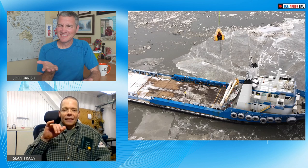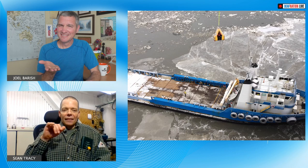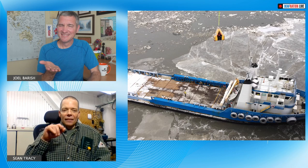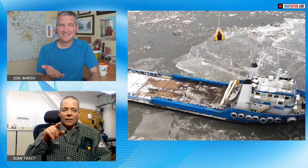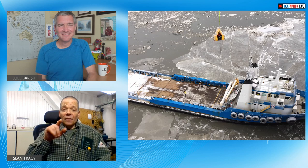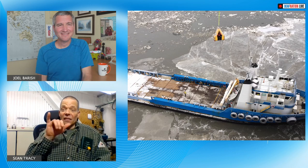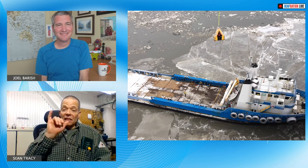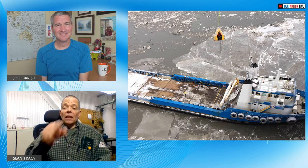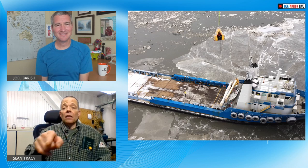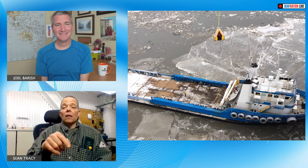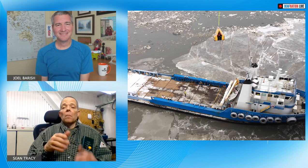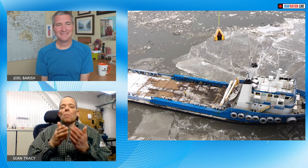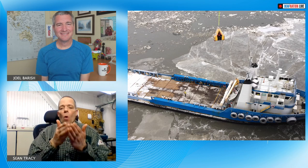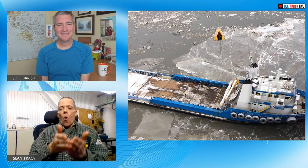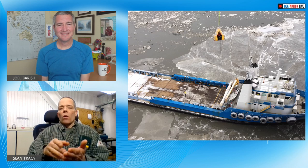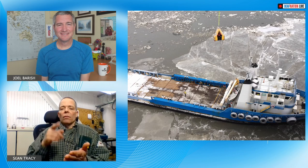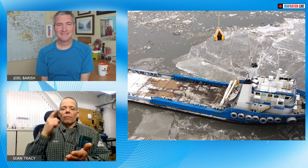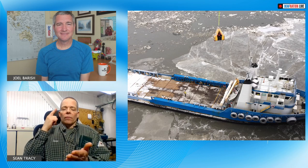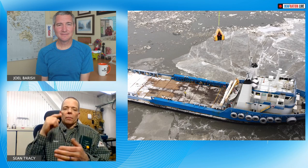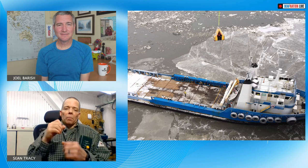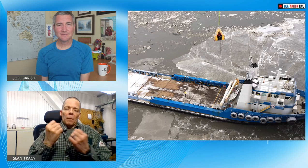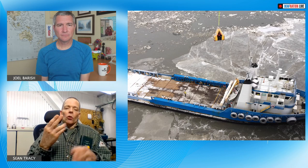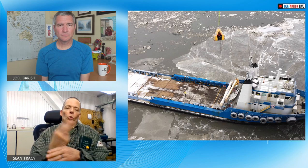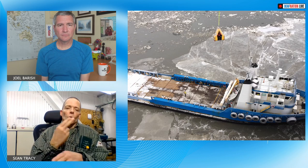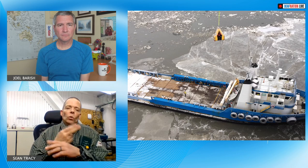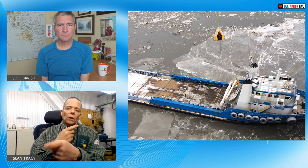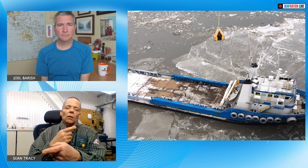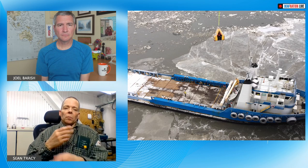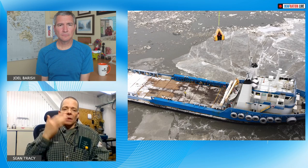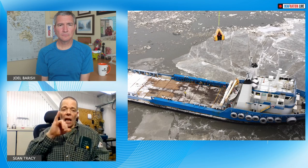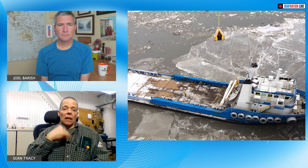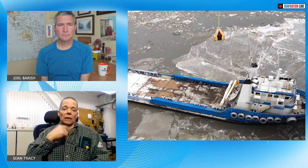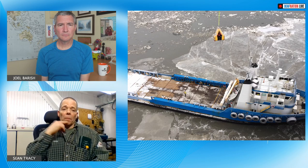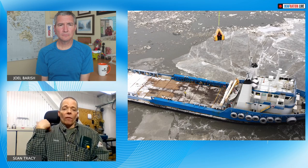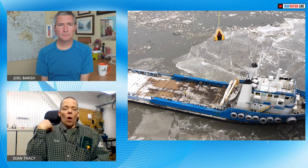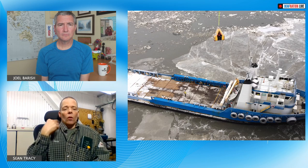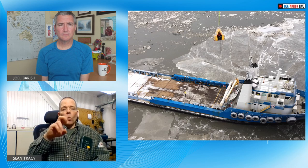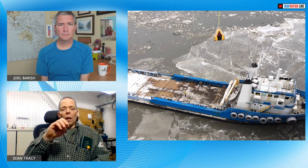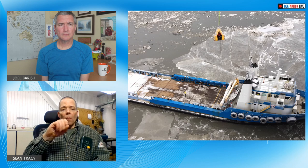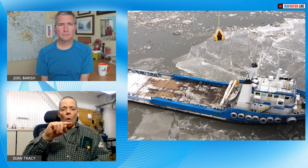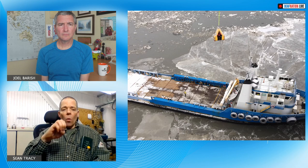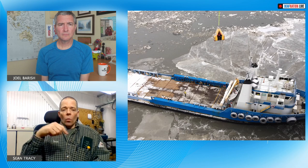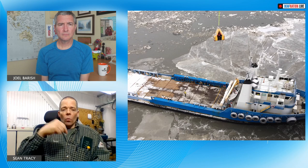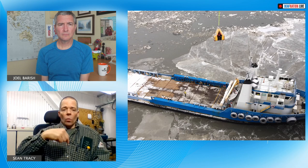That boat has many uses. Like I said before, our work is remote.